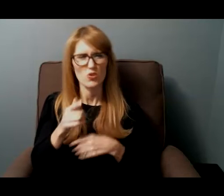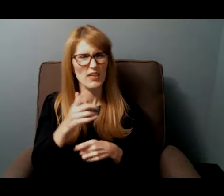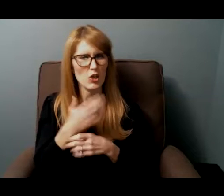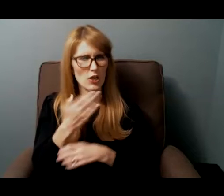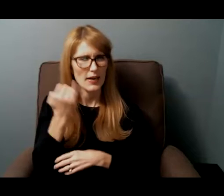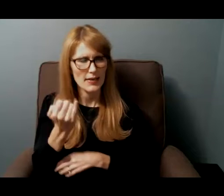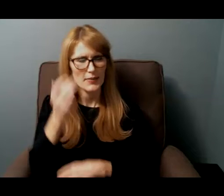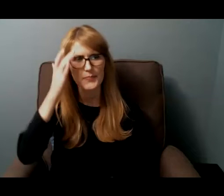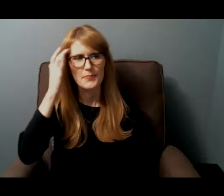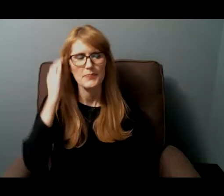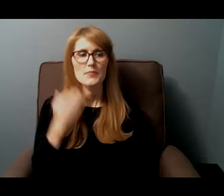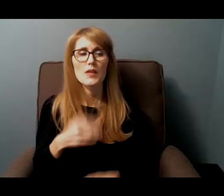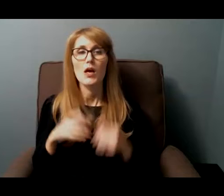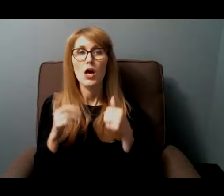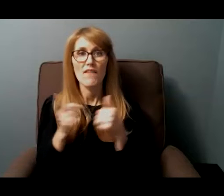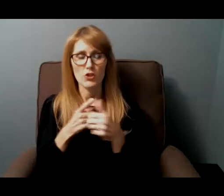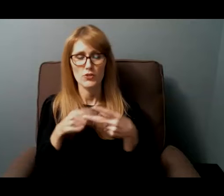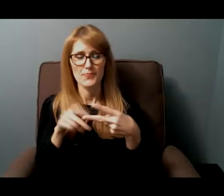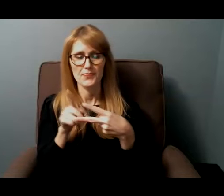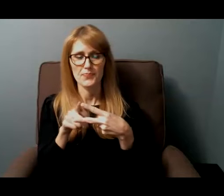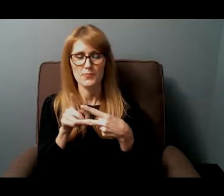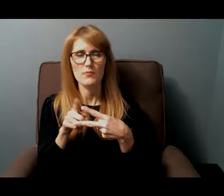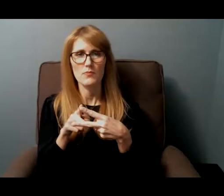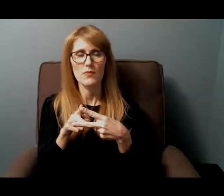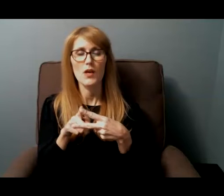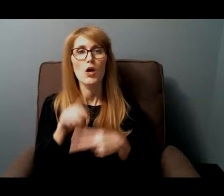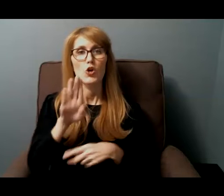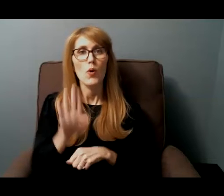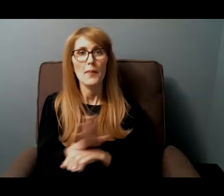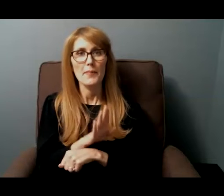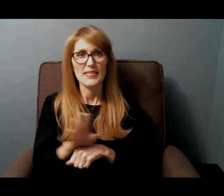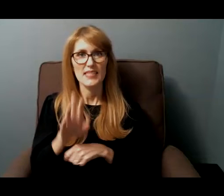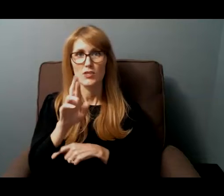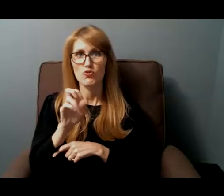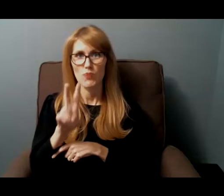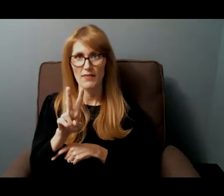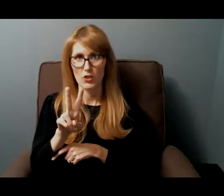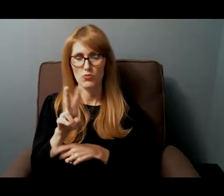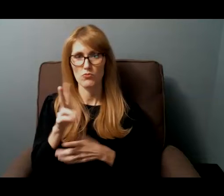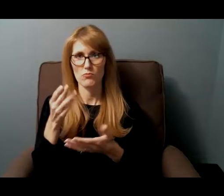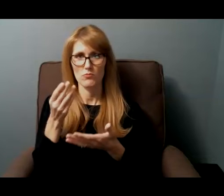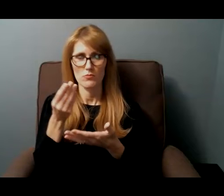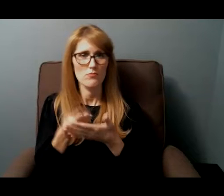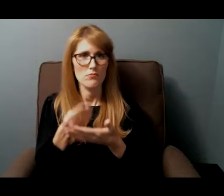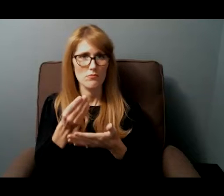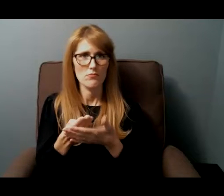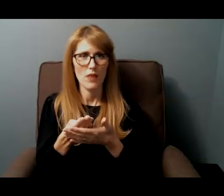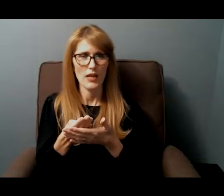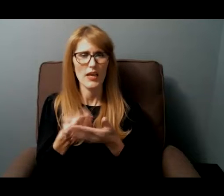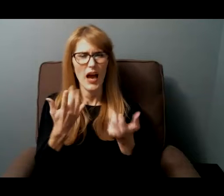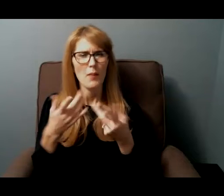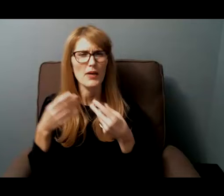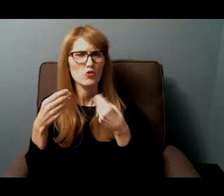The first step is taking the business revenue, which is really the sales from the business,